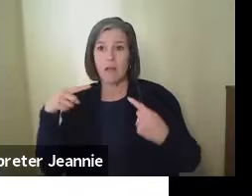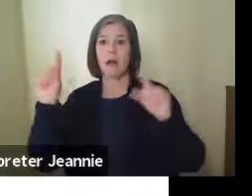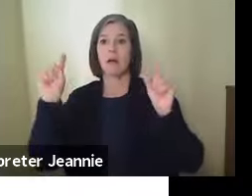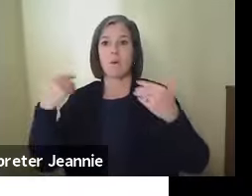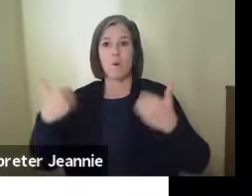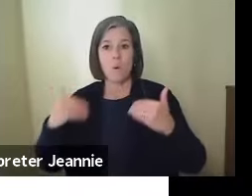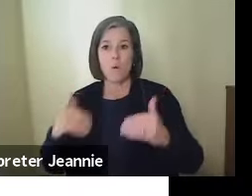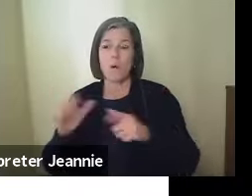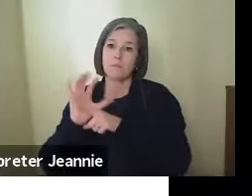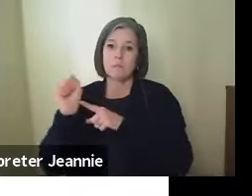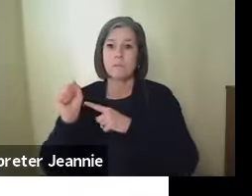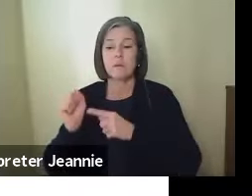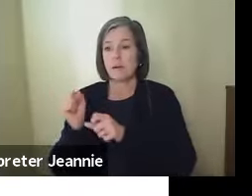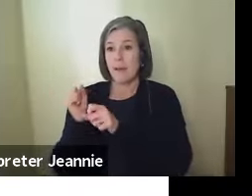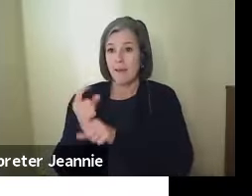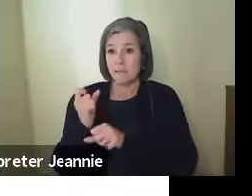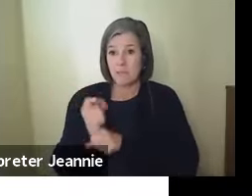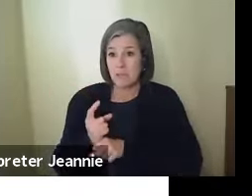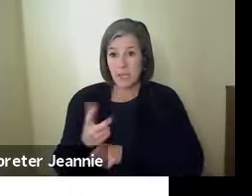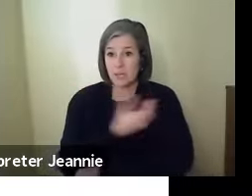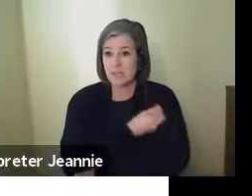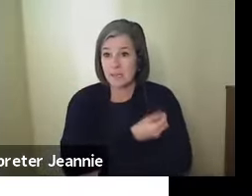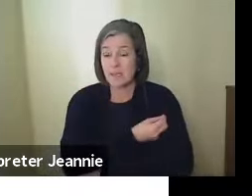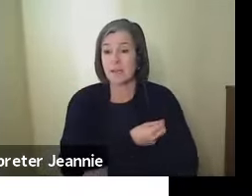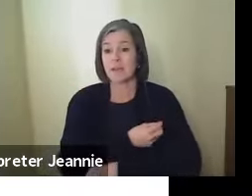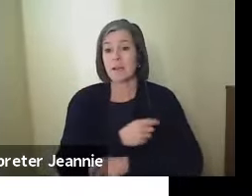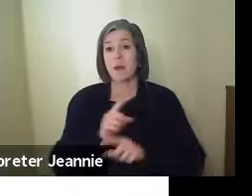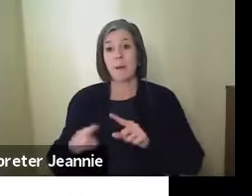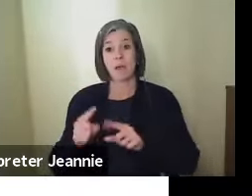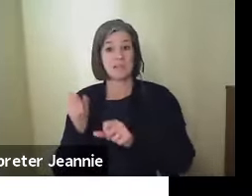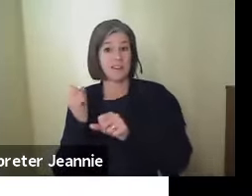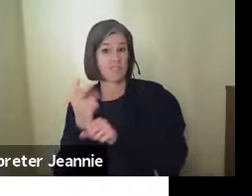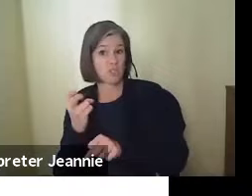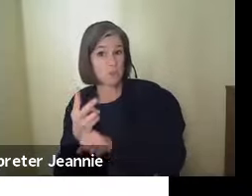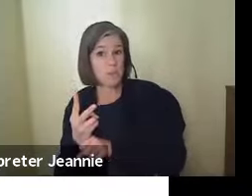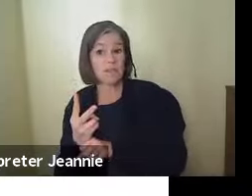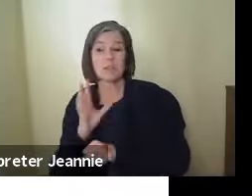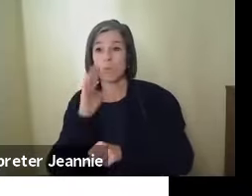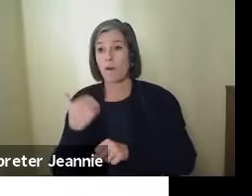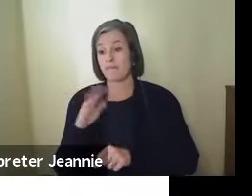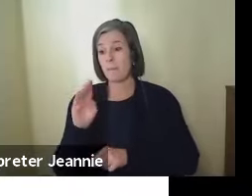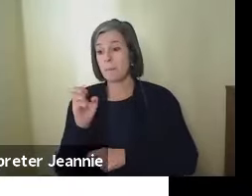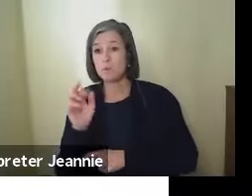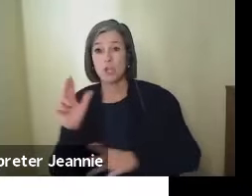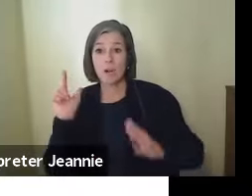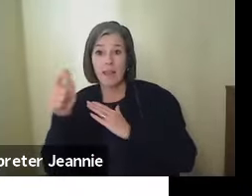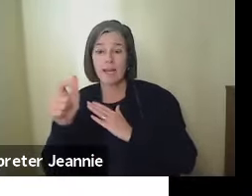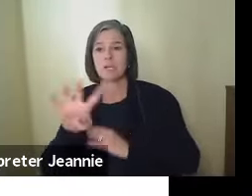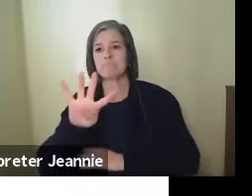will have to be a yearly vaccine. We will -- will it have to be every other or a booster at some point all of that remains to be seen.